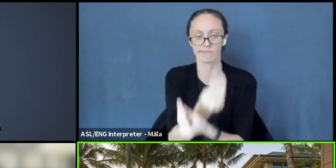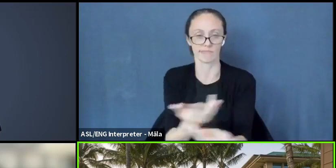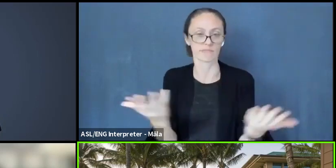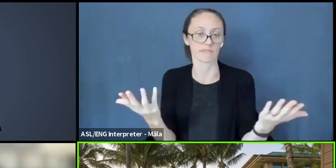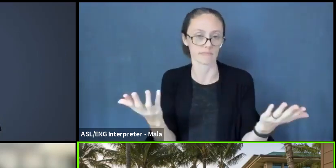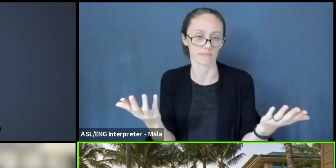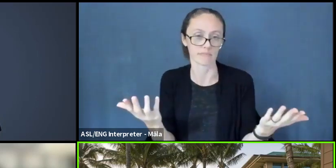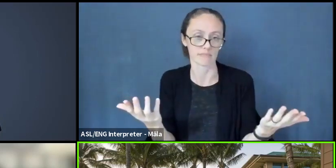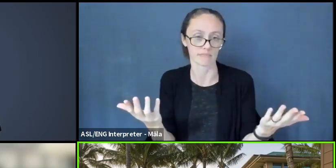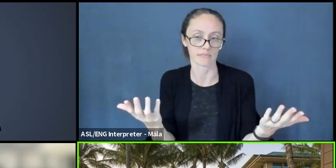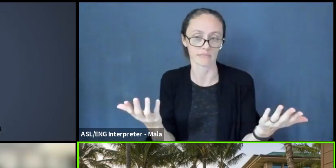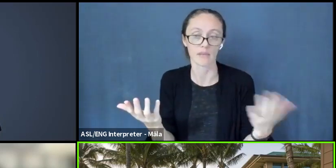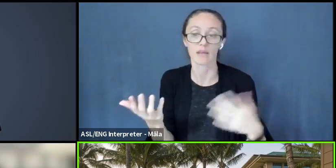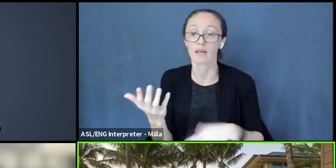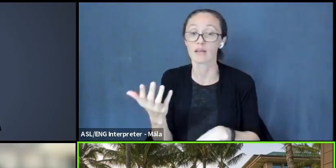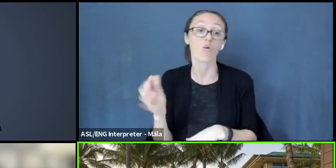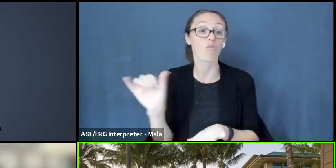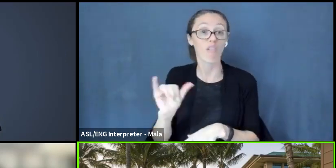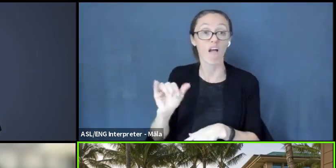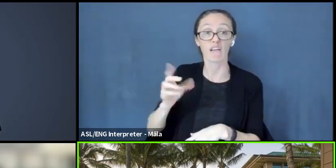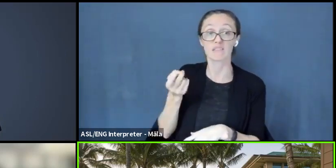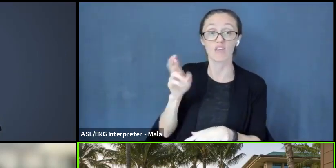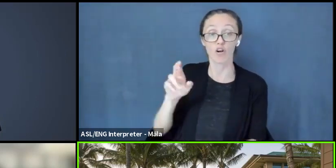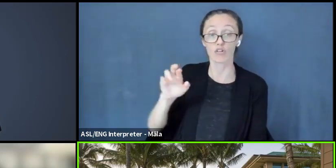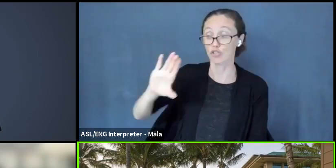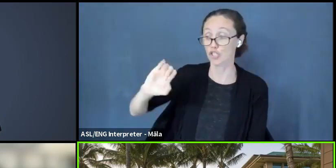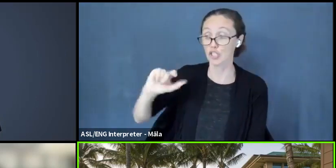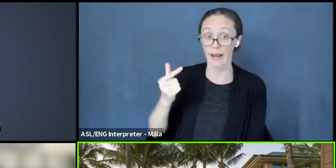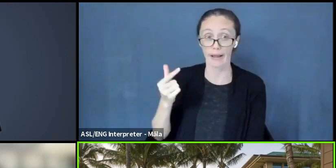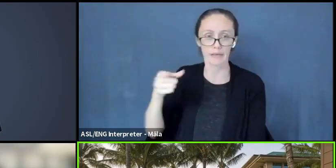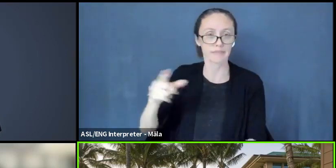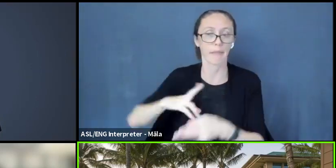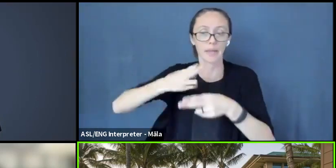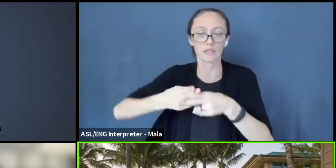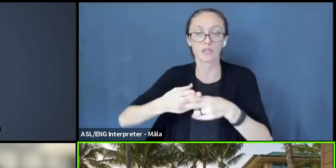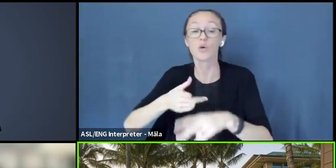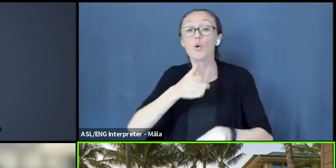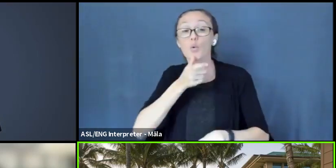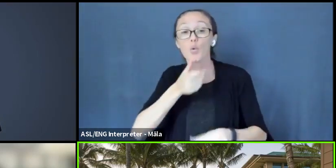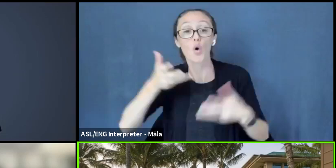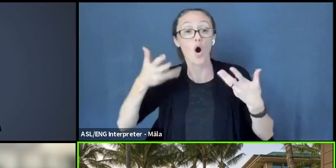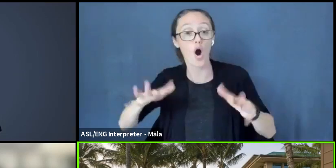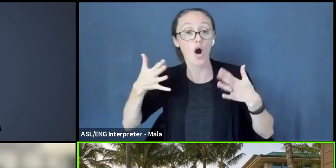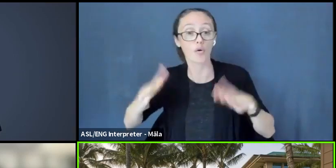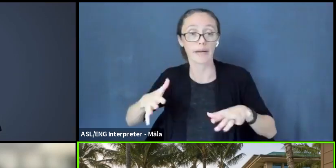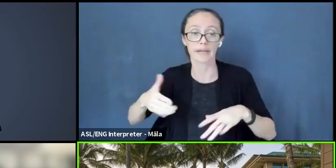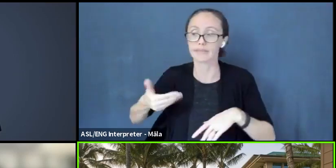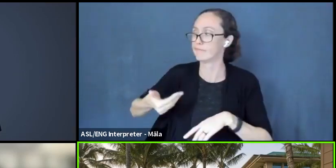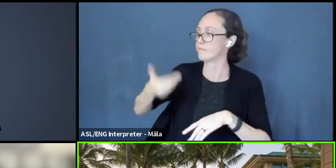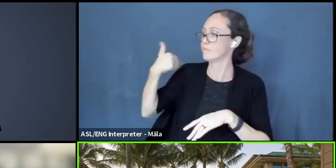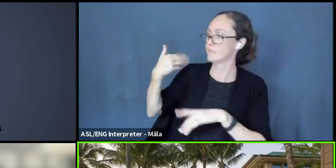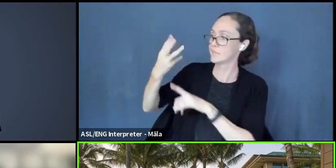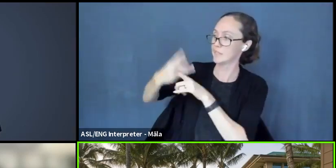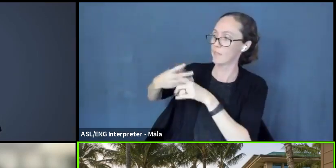So like Dr. Chang mentioned, folks who are six months past Moderna, lost Moderna or Johnson